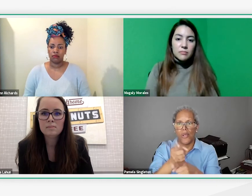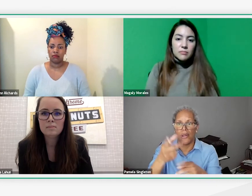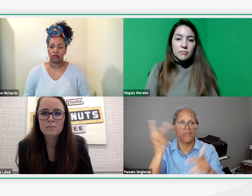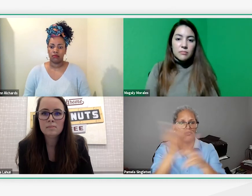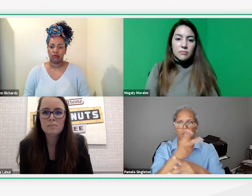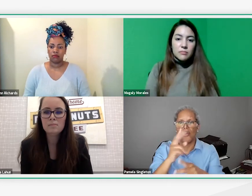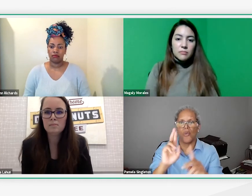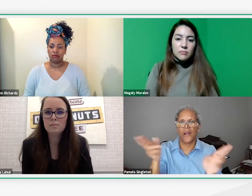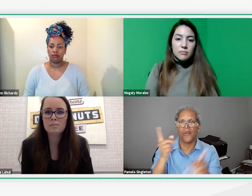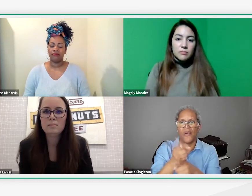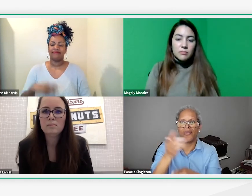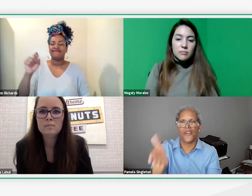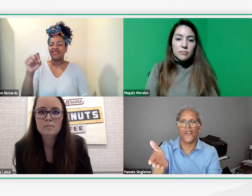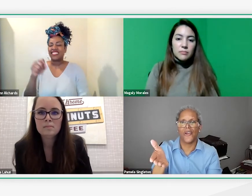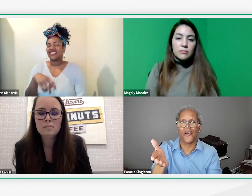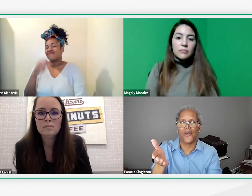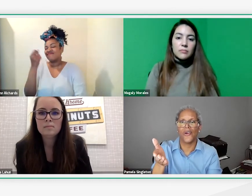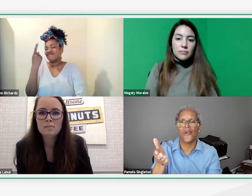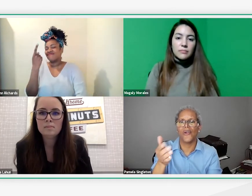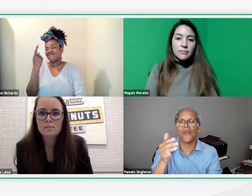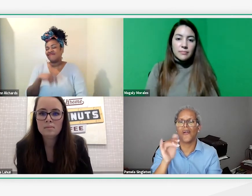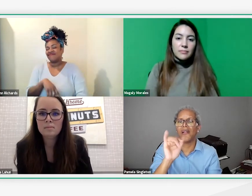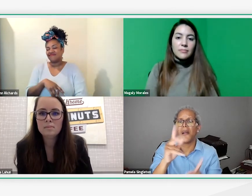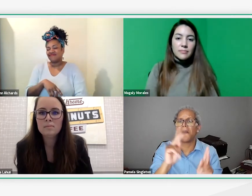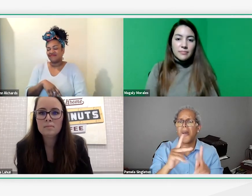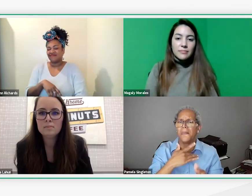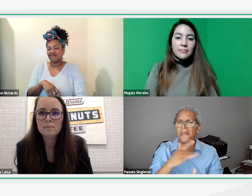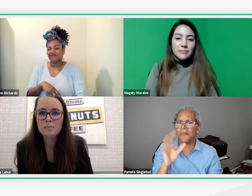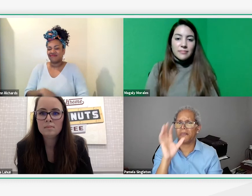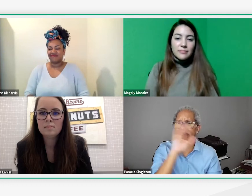But if it's online, electronic filing,